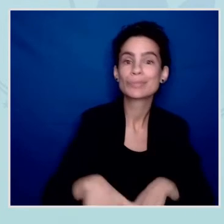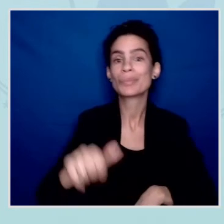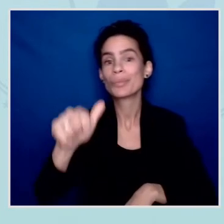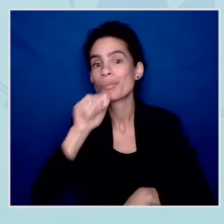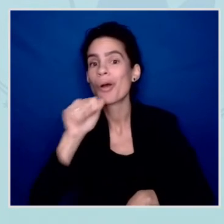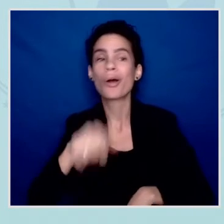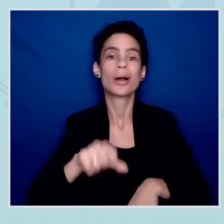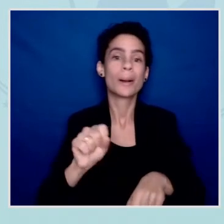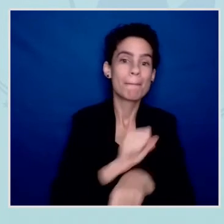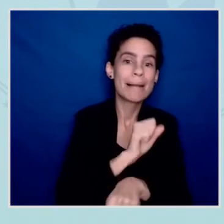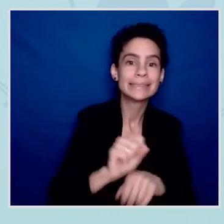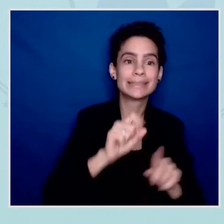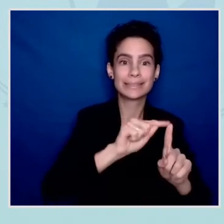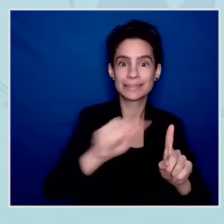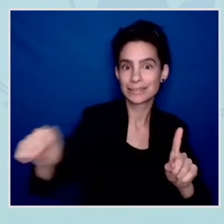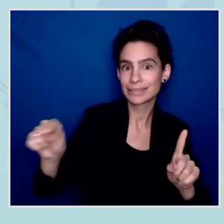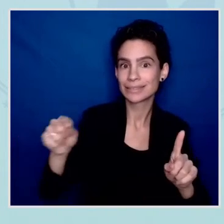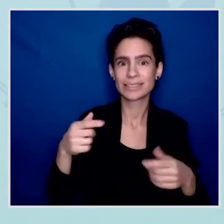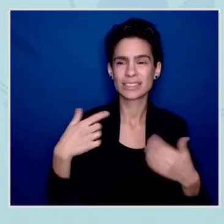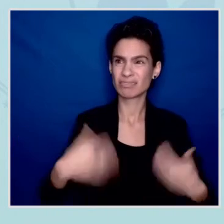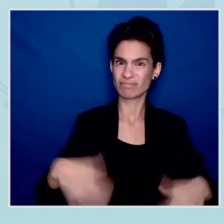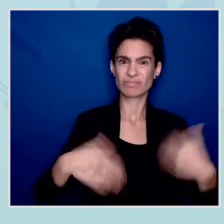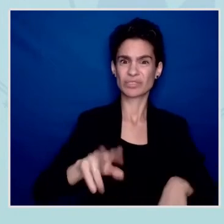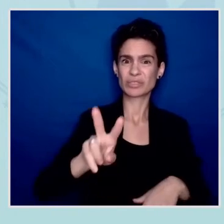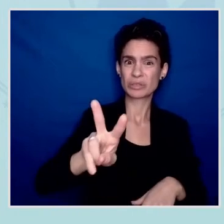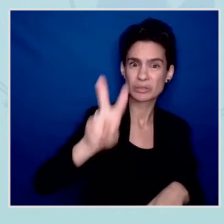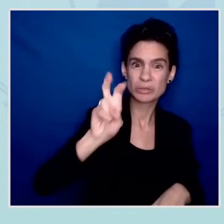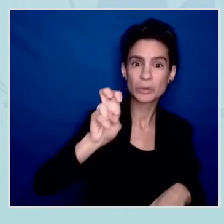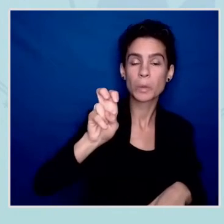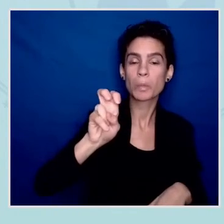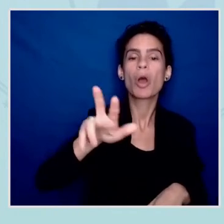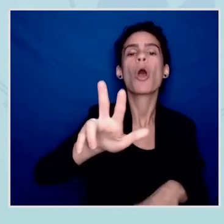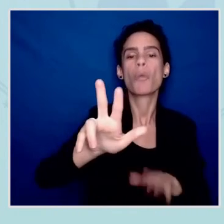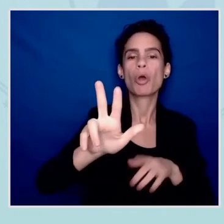WITH THE PANDEMIC RAGING, PEOPLE ARE LOSING WORK AND LOSING HOPE.